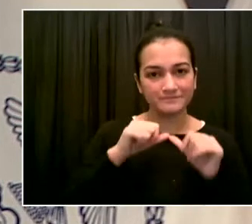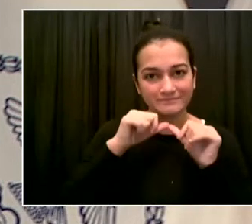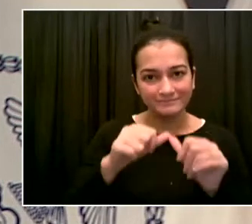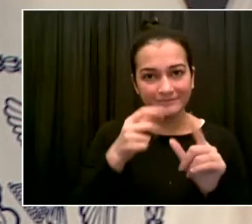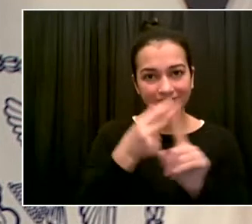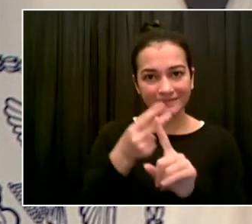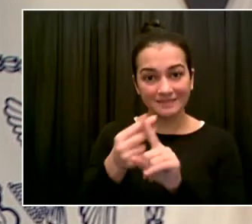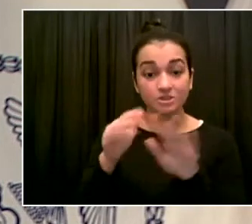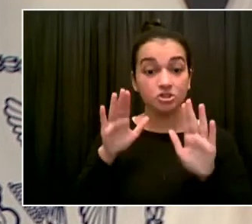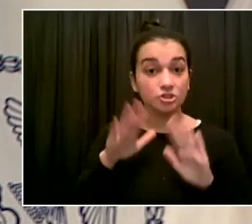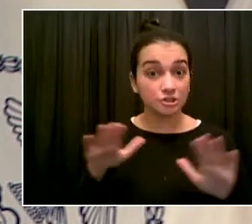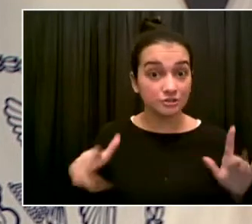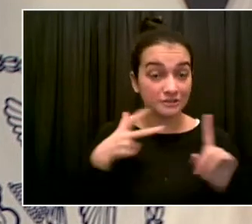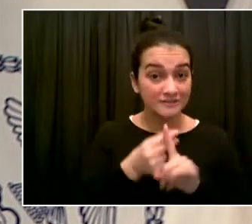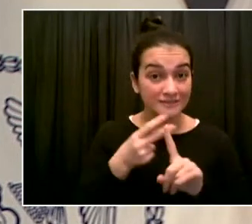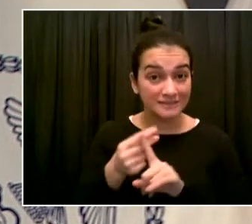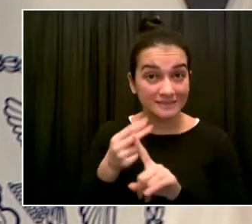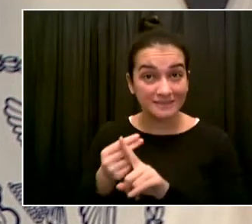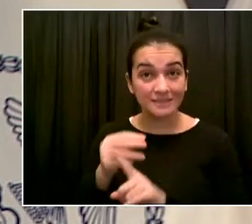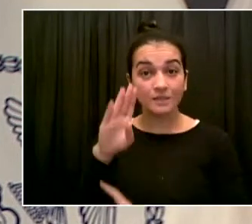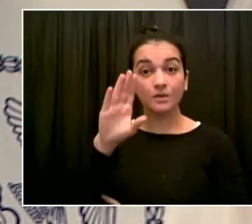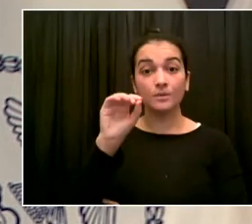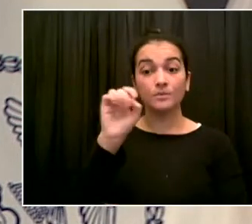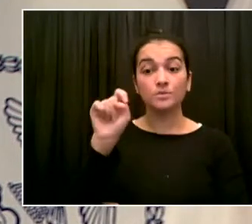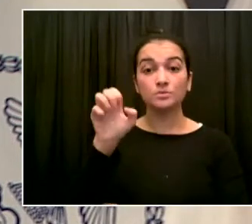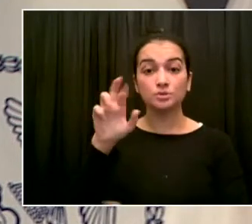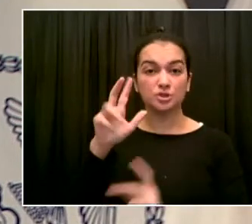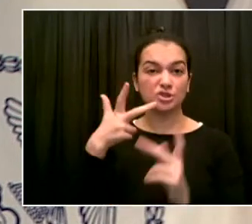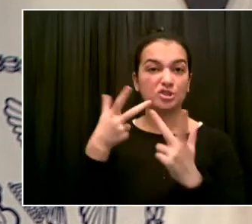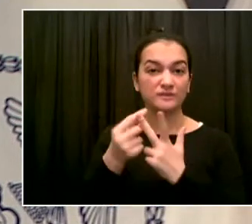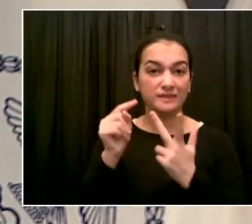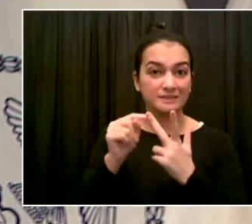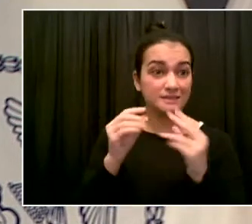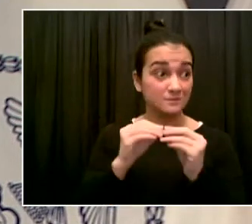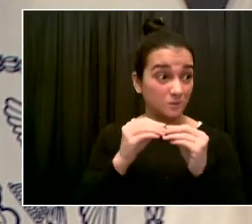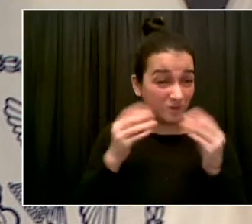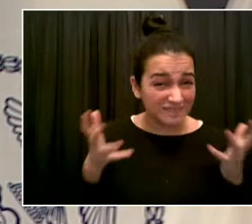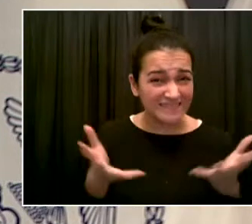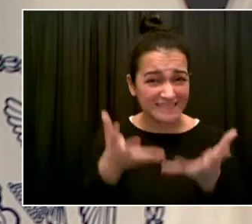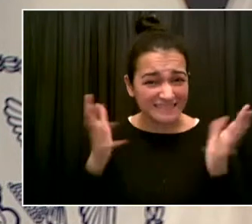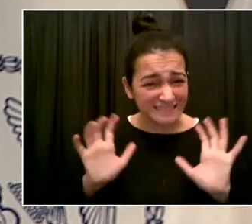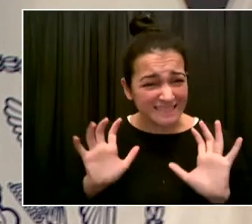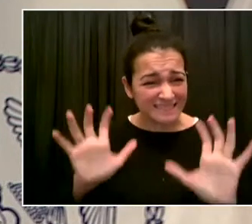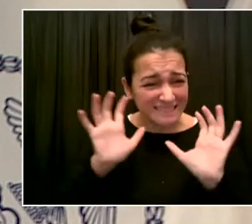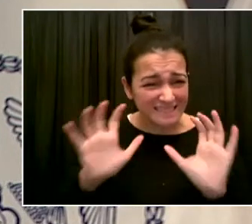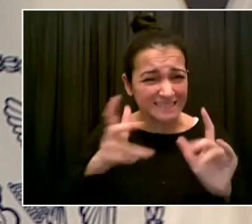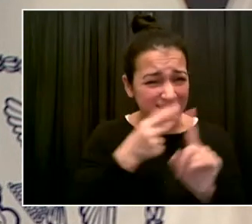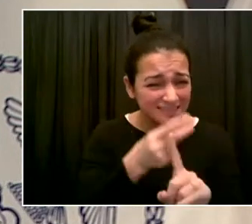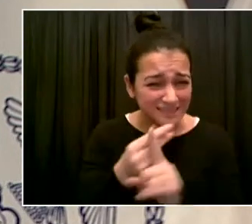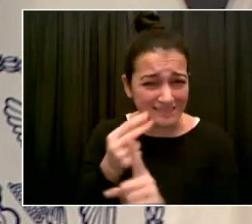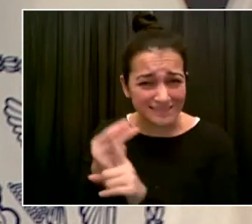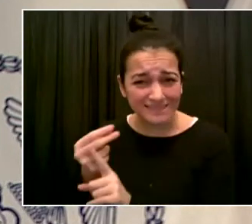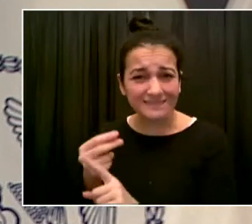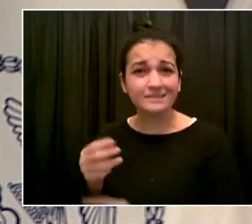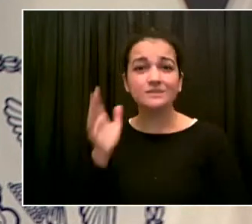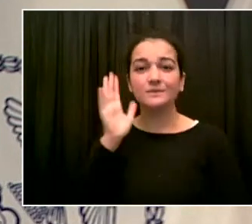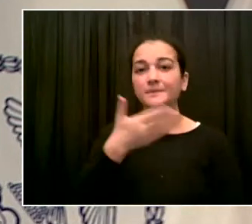WEKE EP DOING THAT, WE CAN PROTECT THE PEOPLE OF TH E